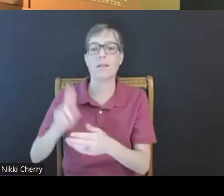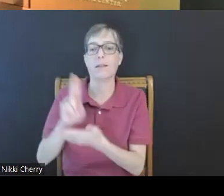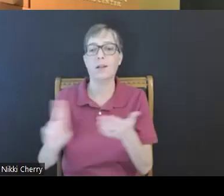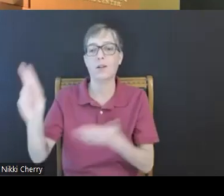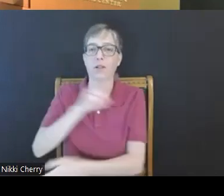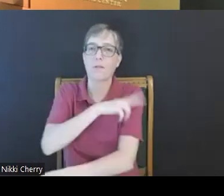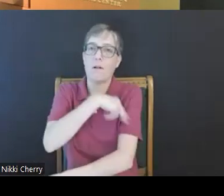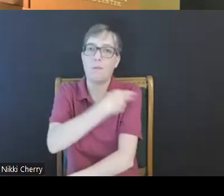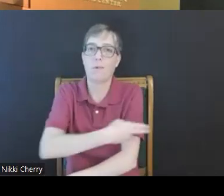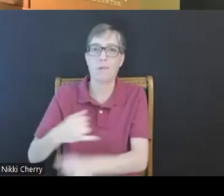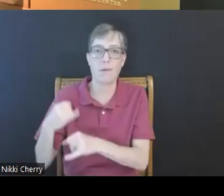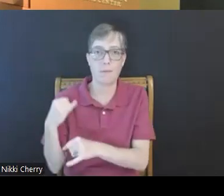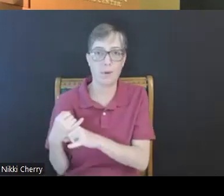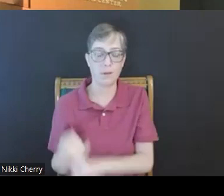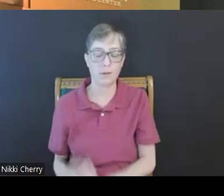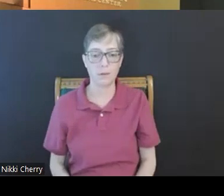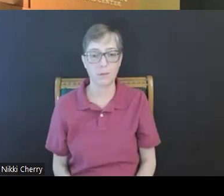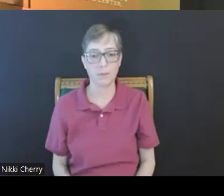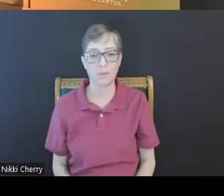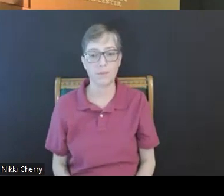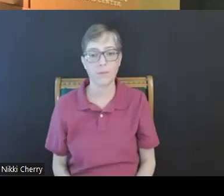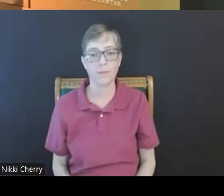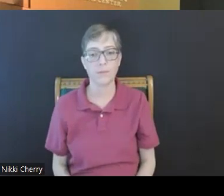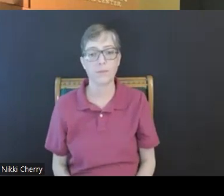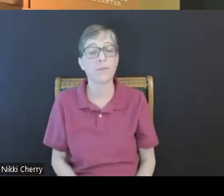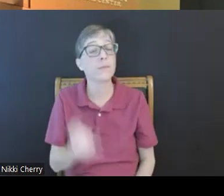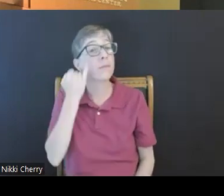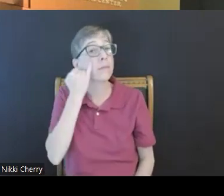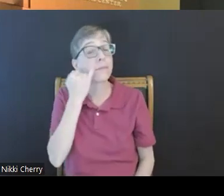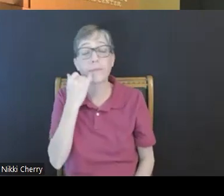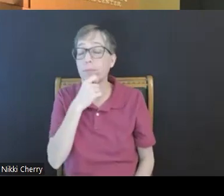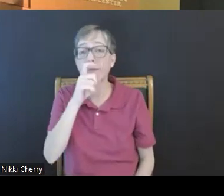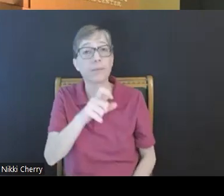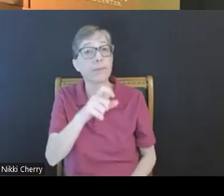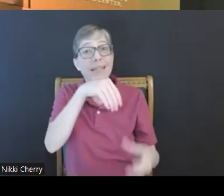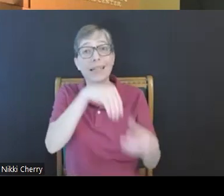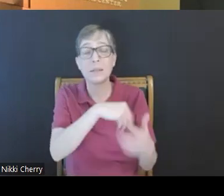care if you don't need inpatient care and you're somewhere else in the state on the bottom right we